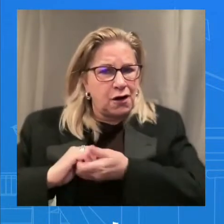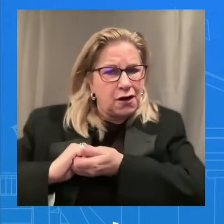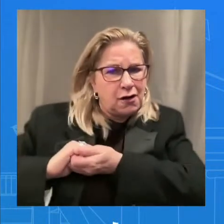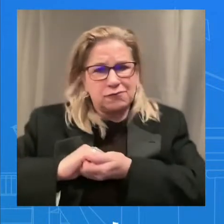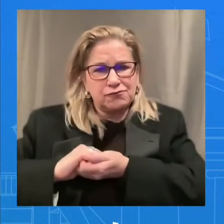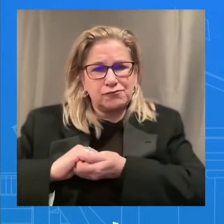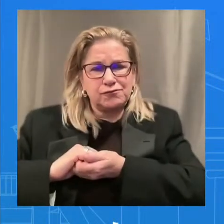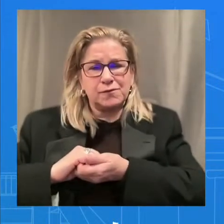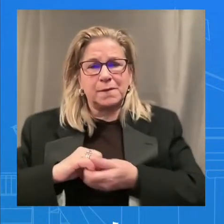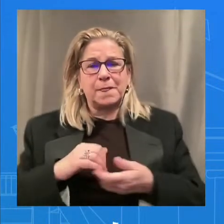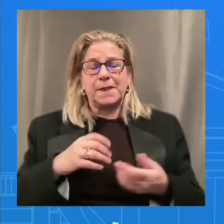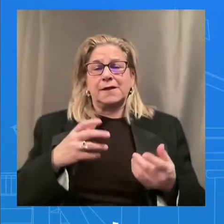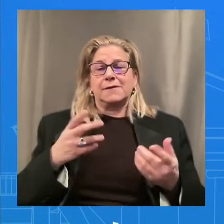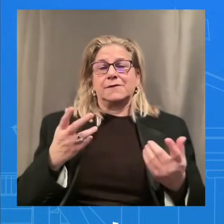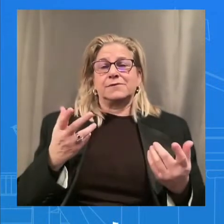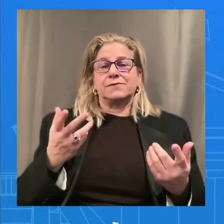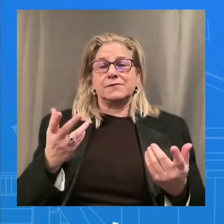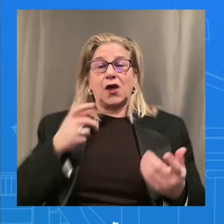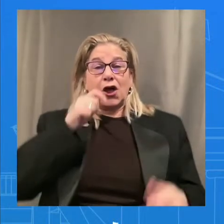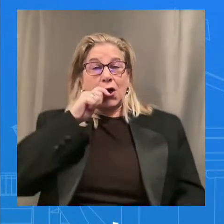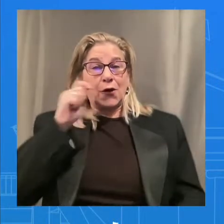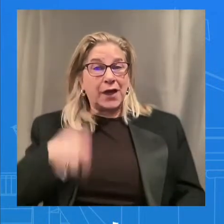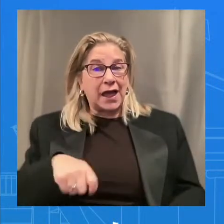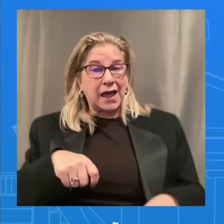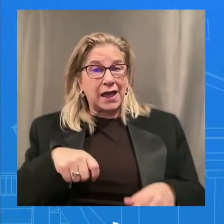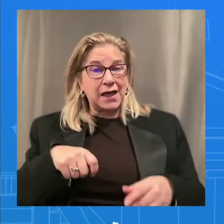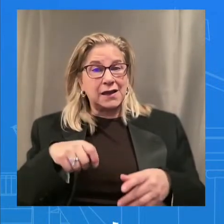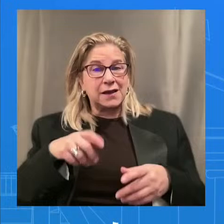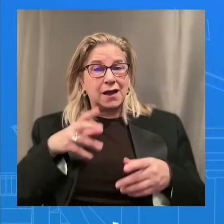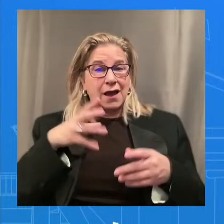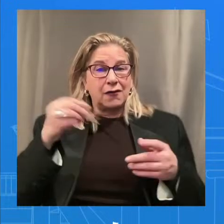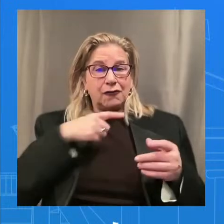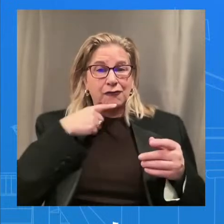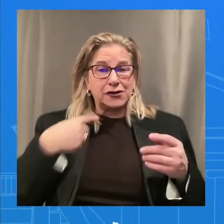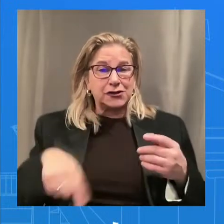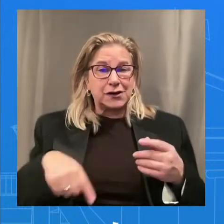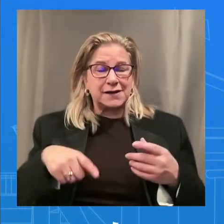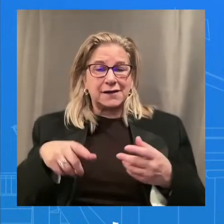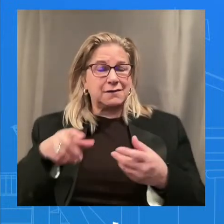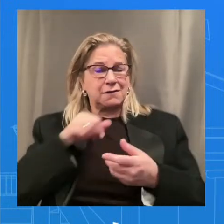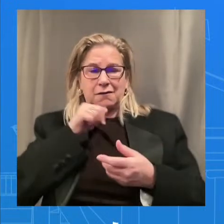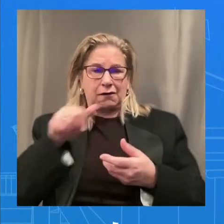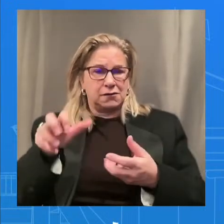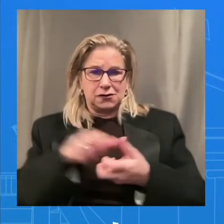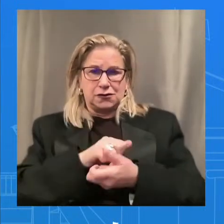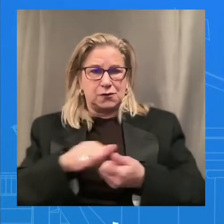Russian forces are bogged down in Ukraine -- at enormous cost, with over 700,000 casualties in the war.